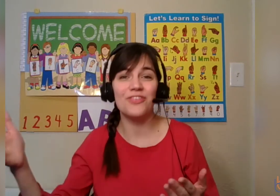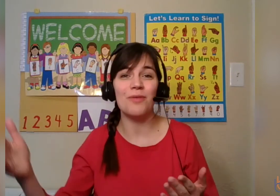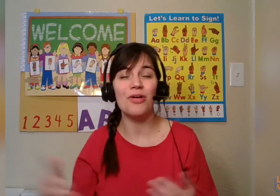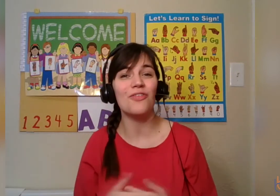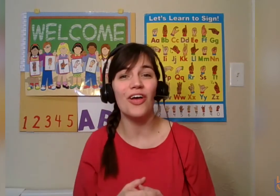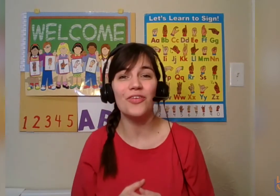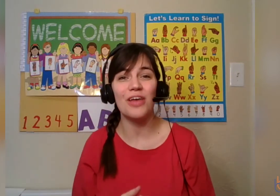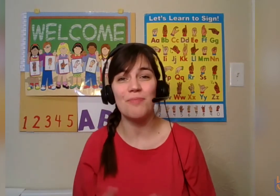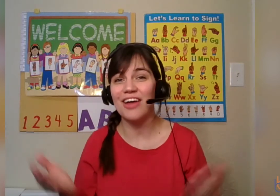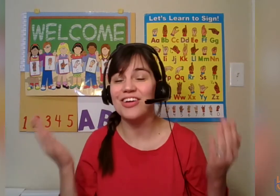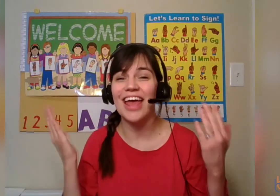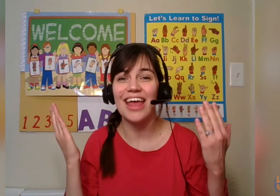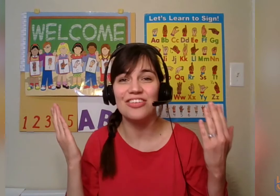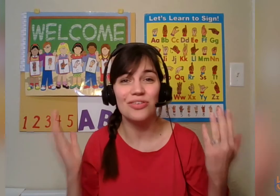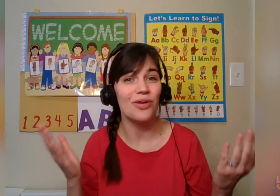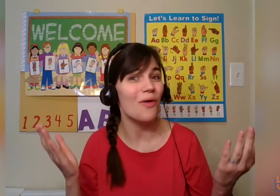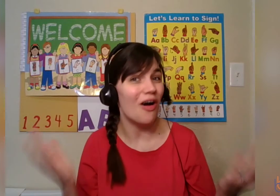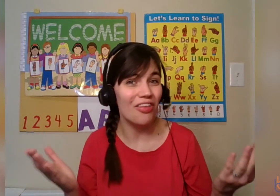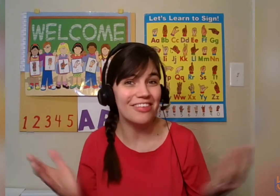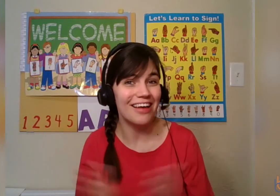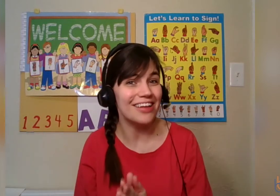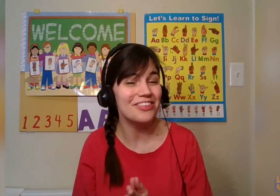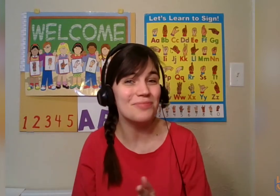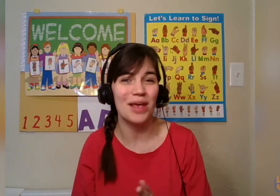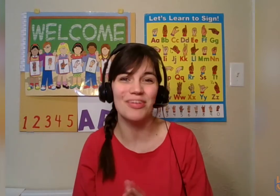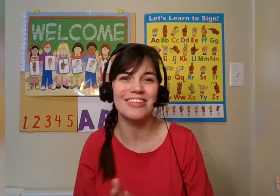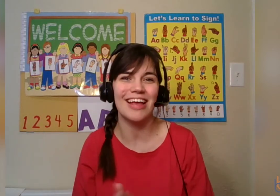that book follows that pattern. And you know all the signs to be able to sign